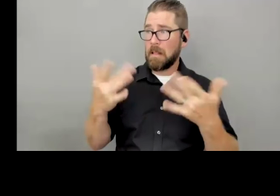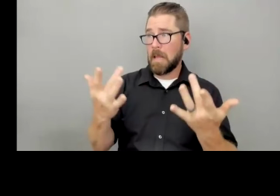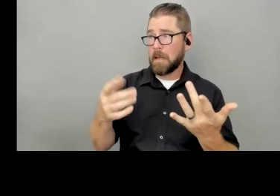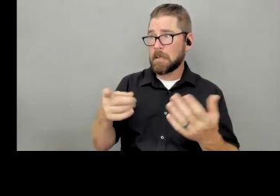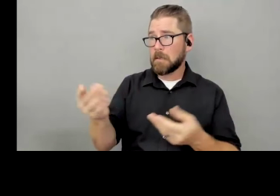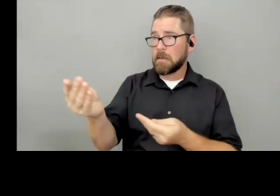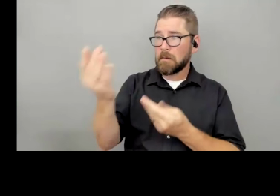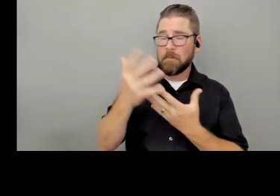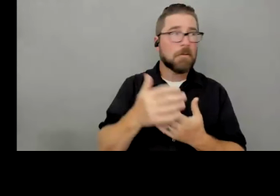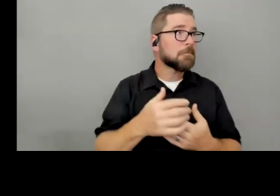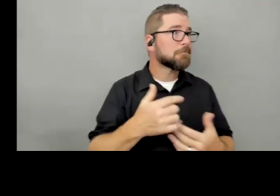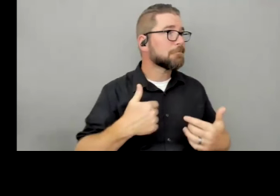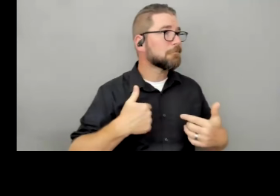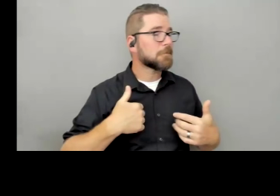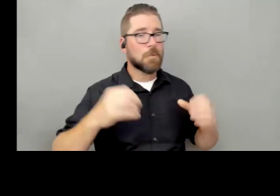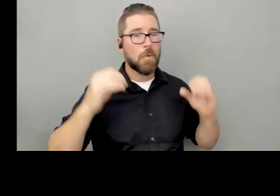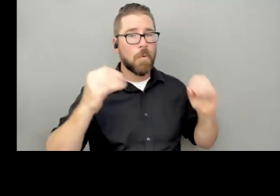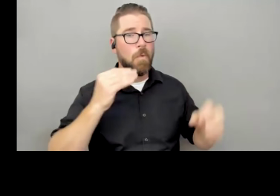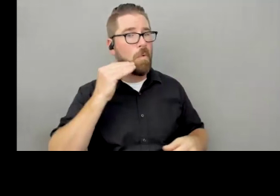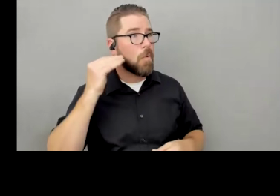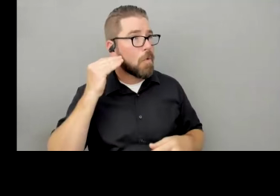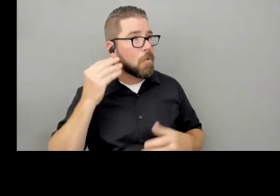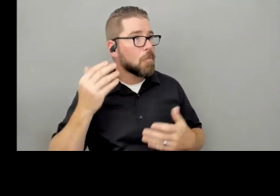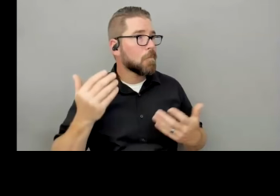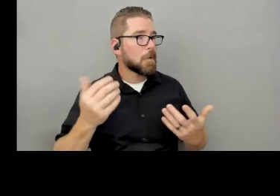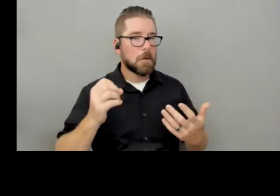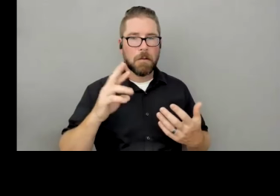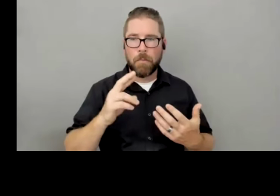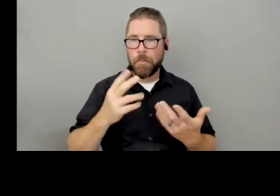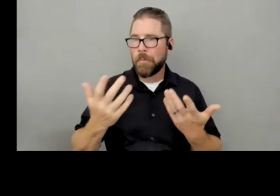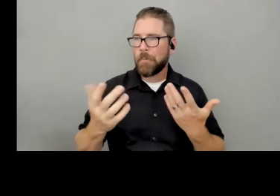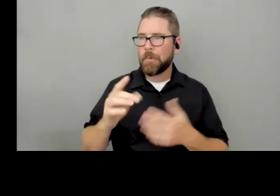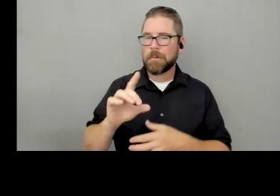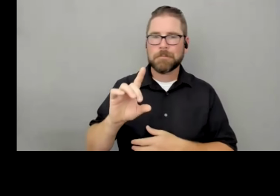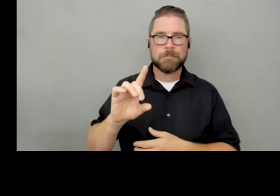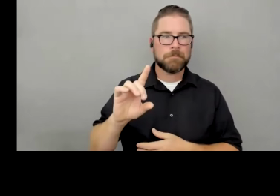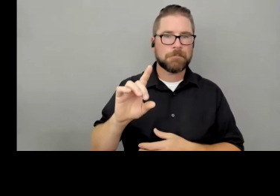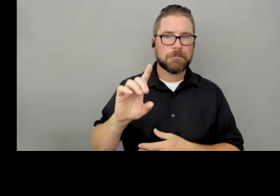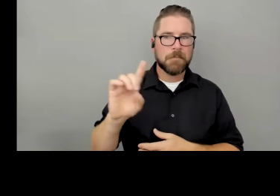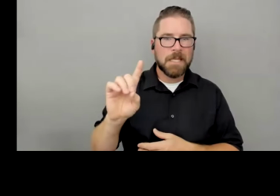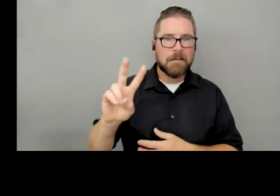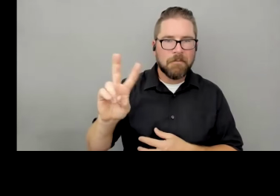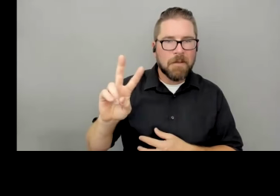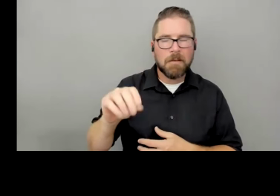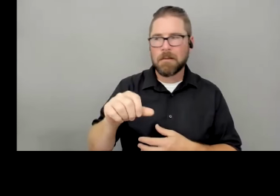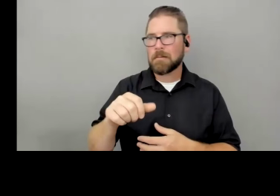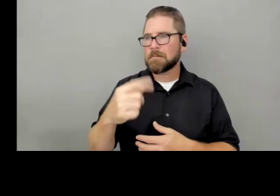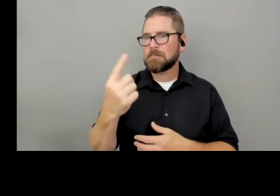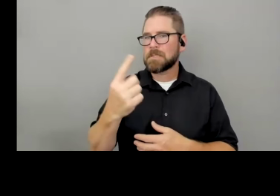or they have some domestic dispute. Whatever that is, please